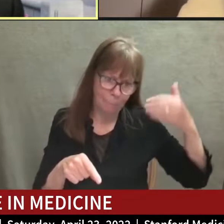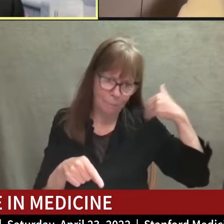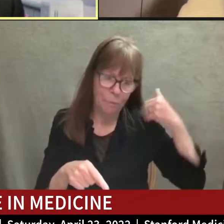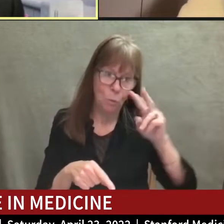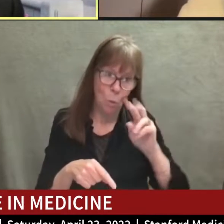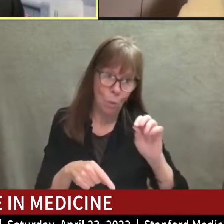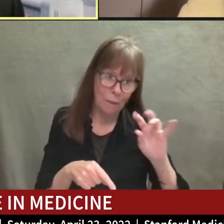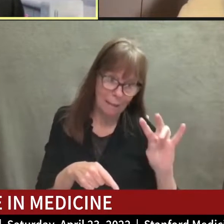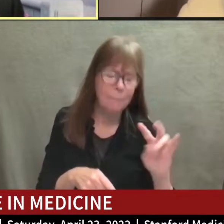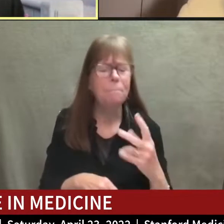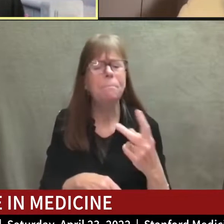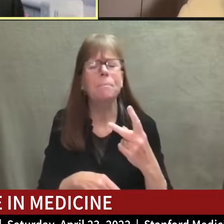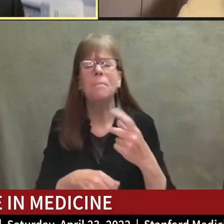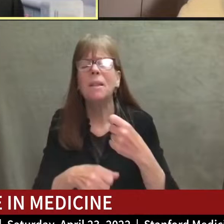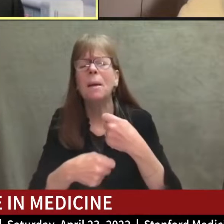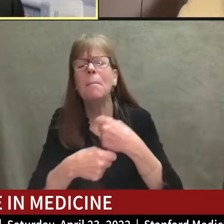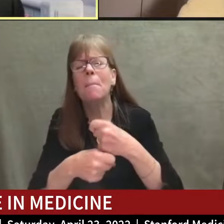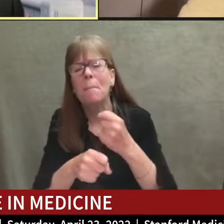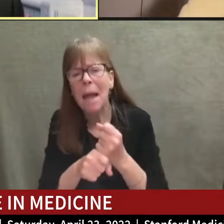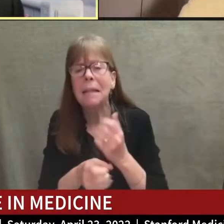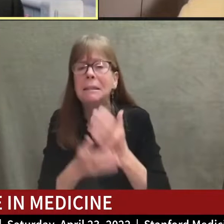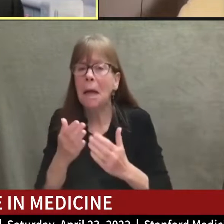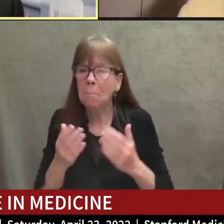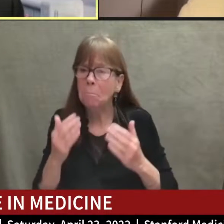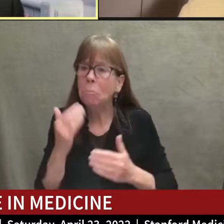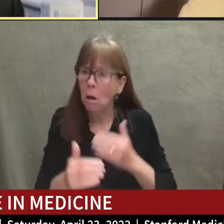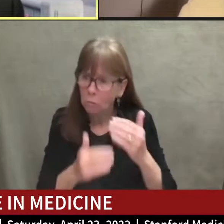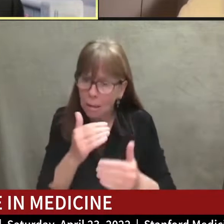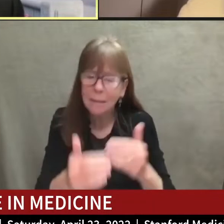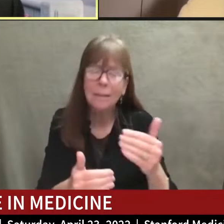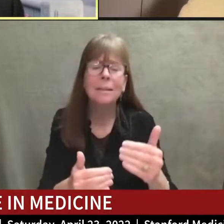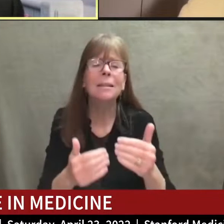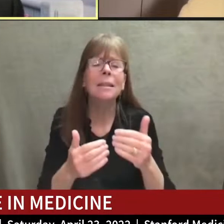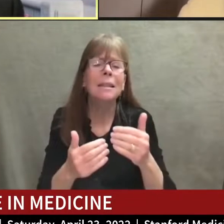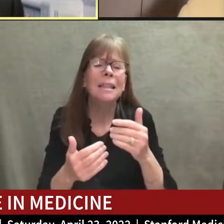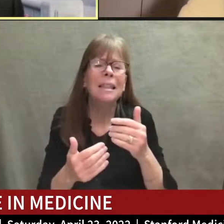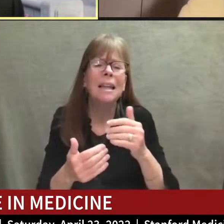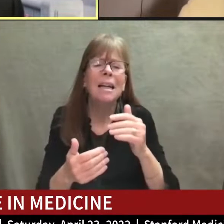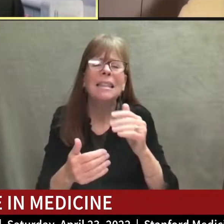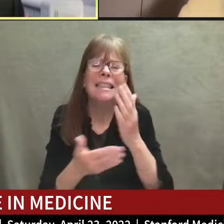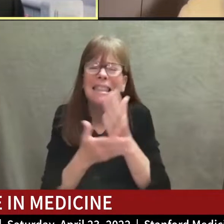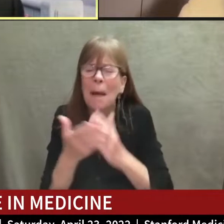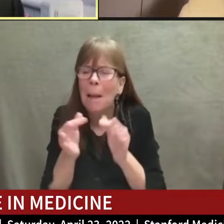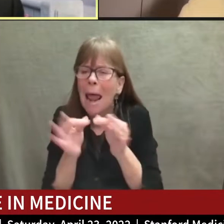made a certain amount of headway to get rid of some of the language, like you know, “see here”,